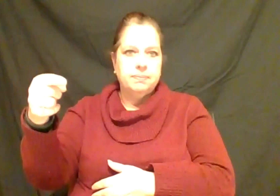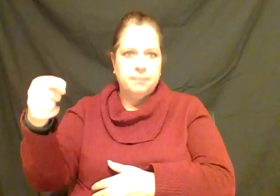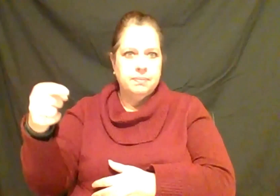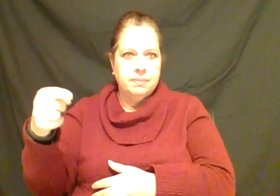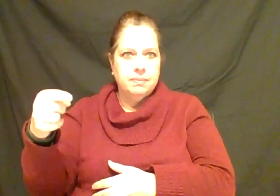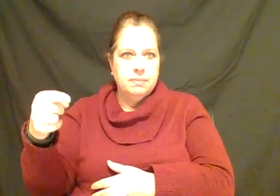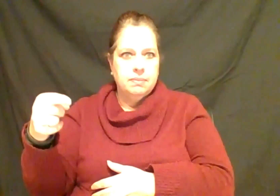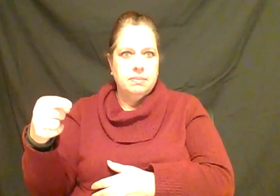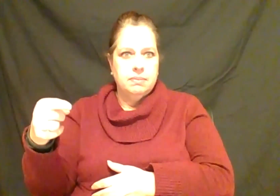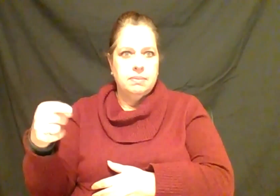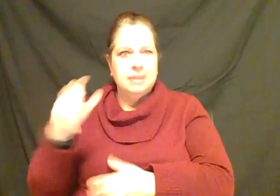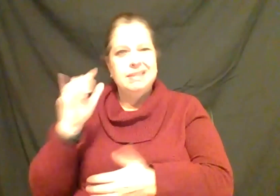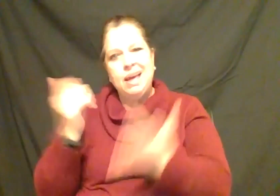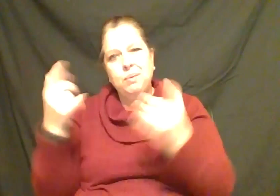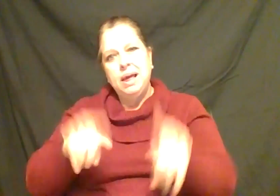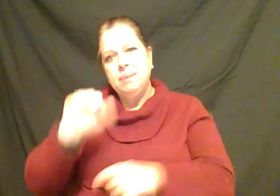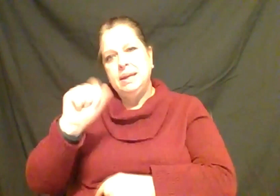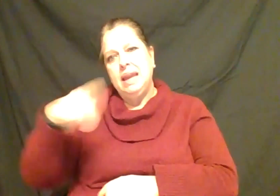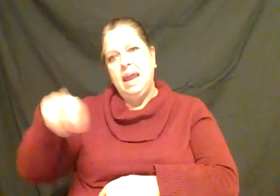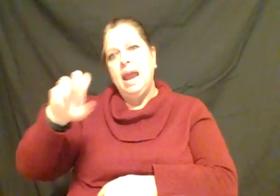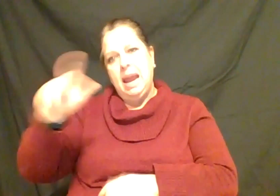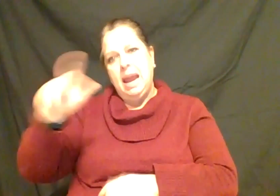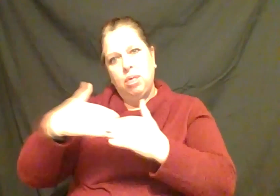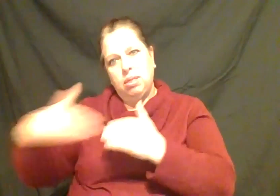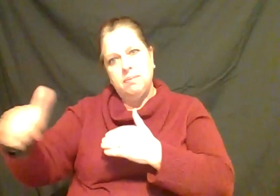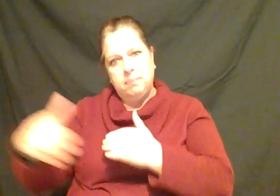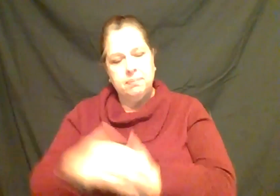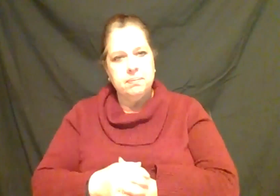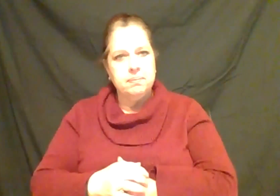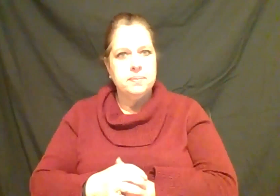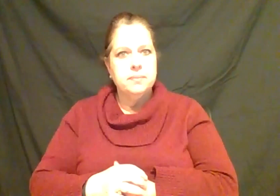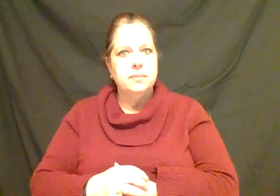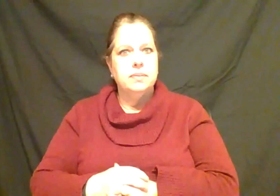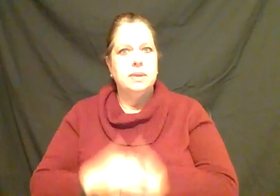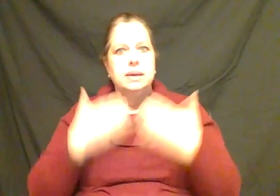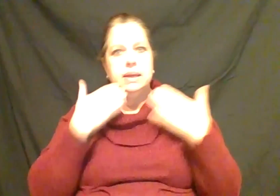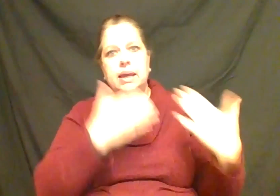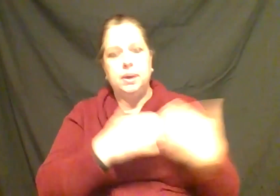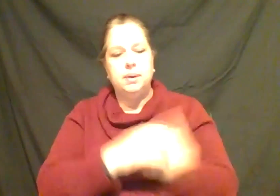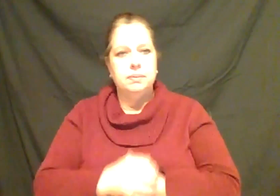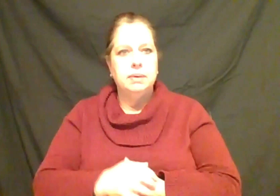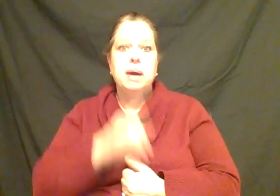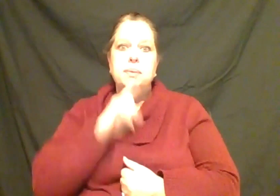in april and beyond you mr james i'm sure that's a relief to some seniors